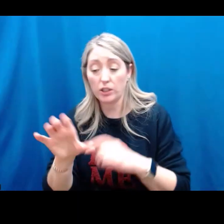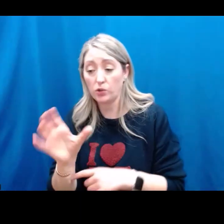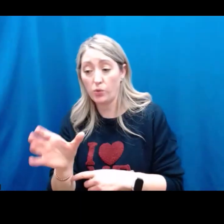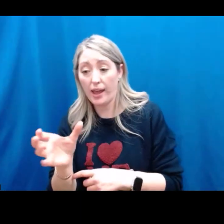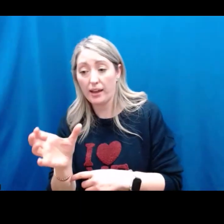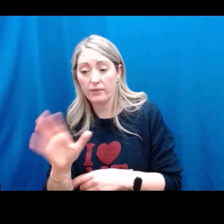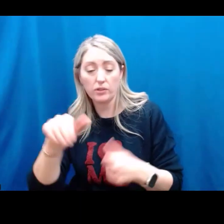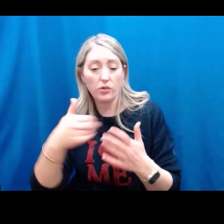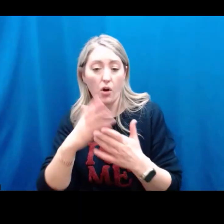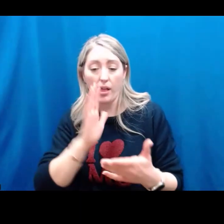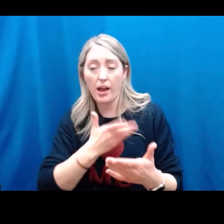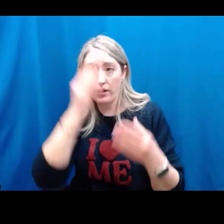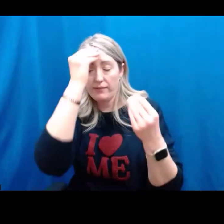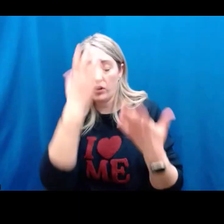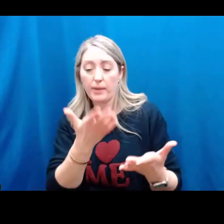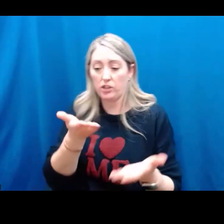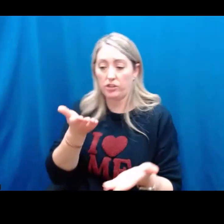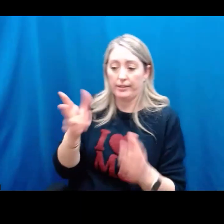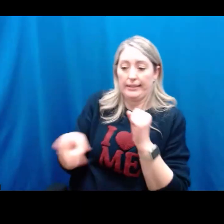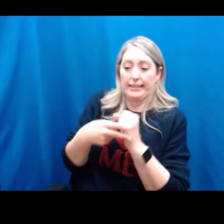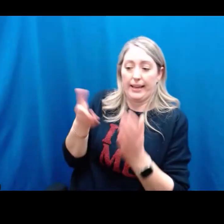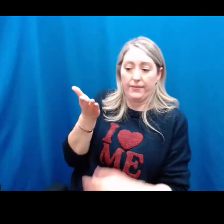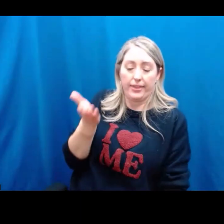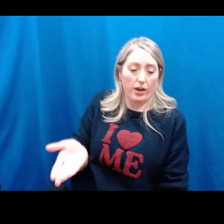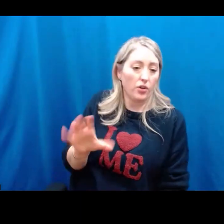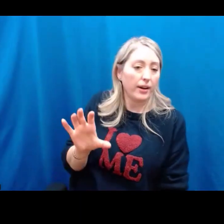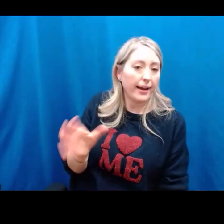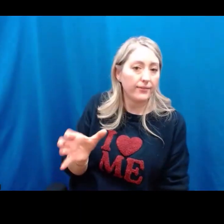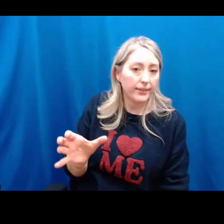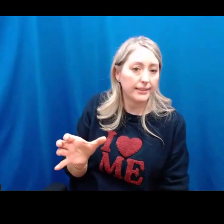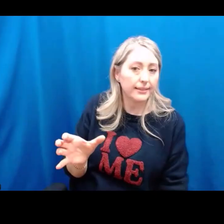autism and girls with Dr Terisa Gabrielson. So I know I'm really